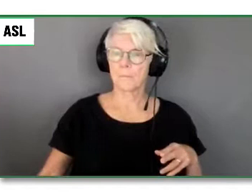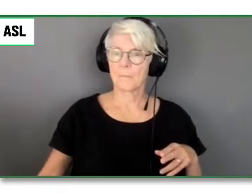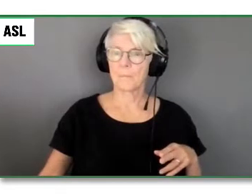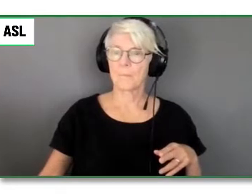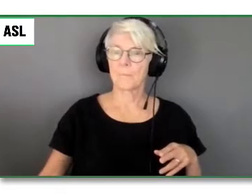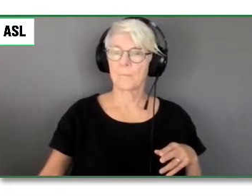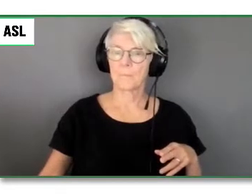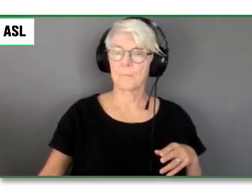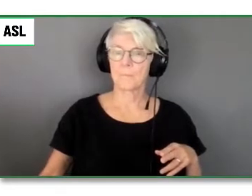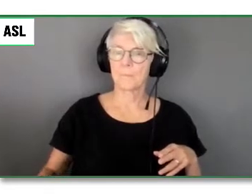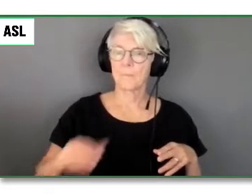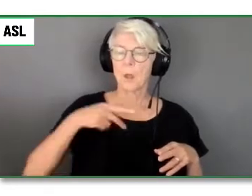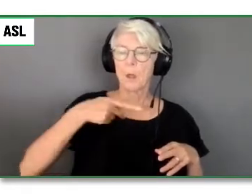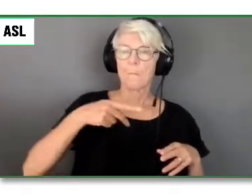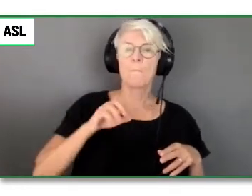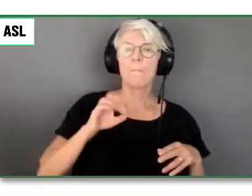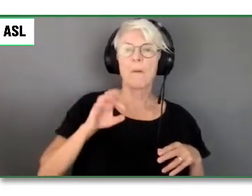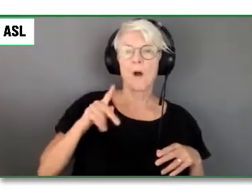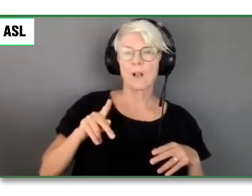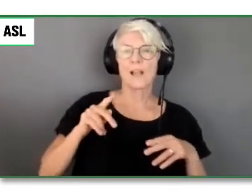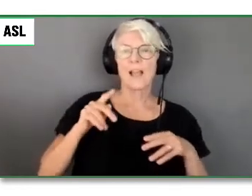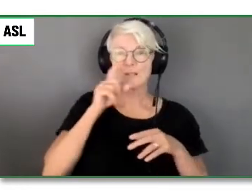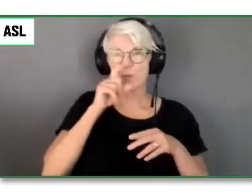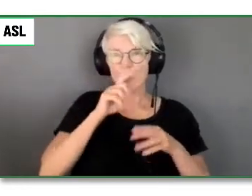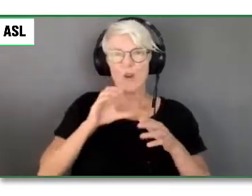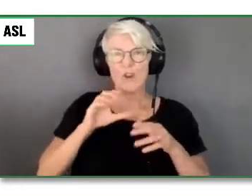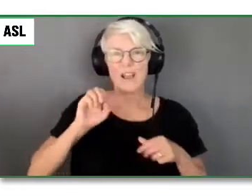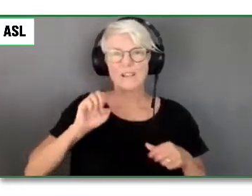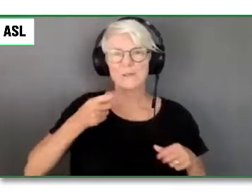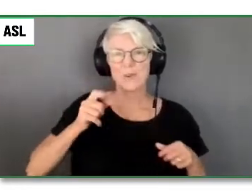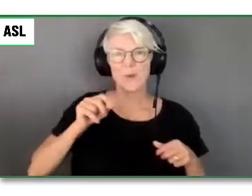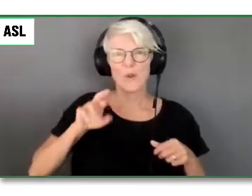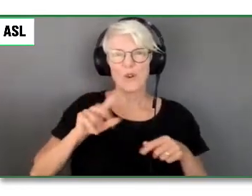Shortly after this picture was taken, the bridge broke.